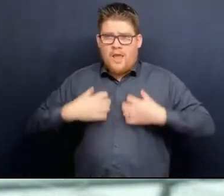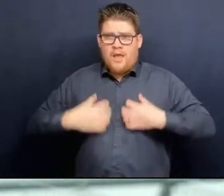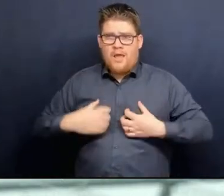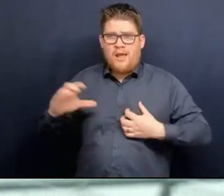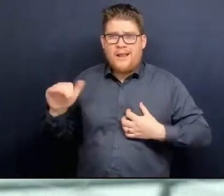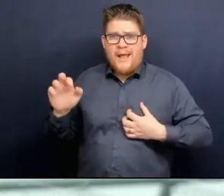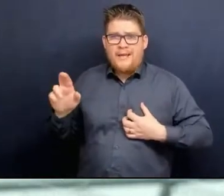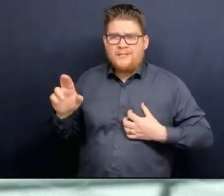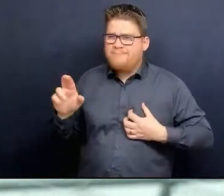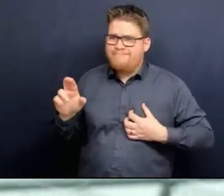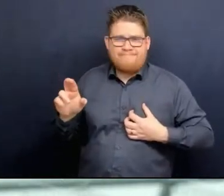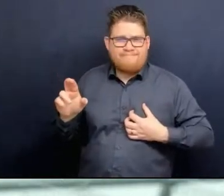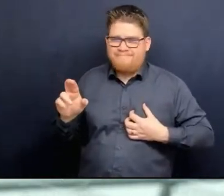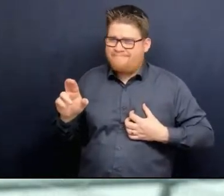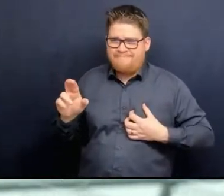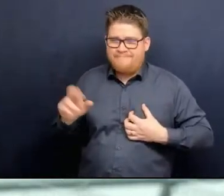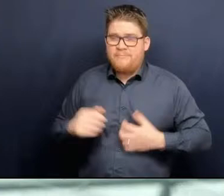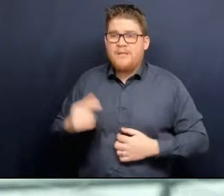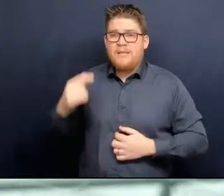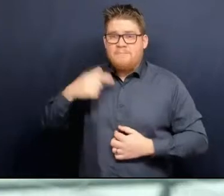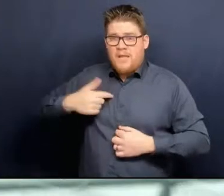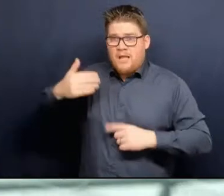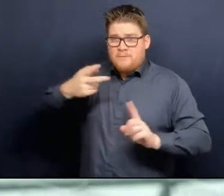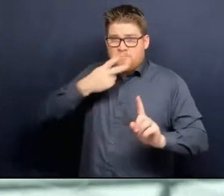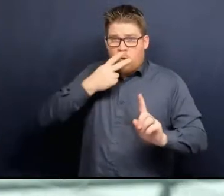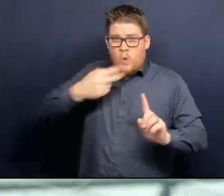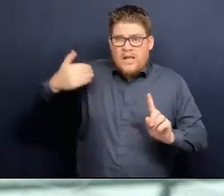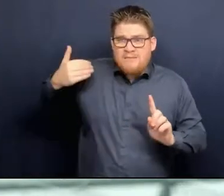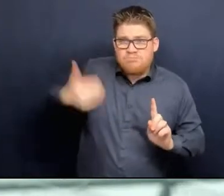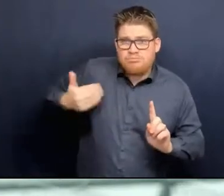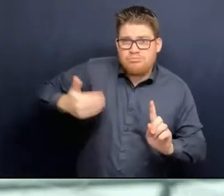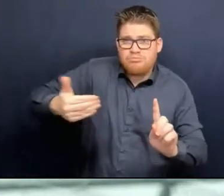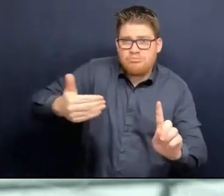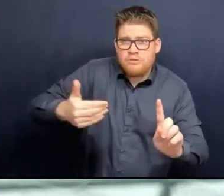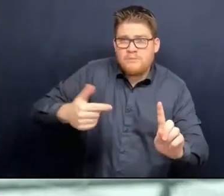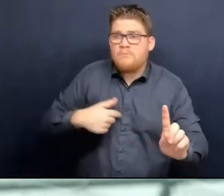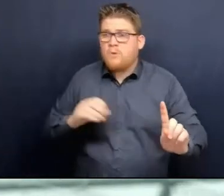developing lung cancer is much, much higher than a non smoker